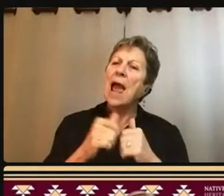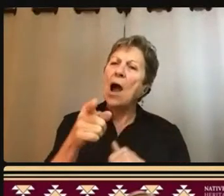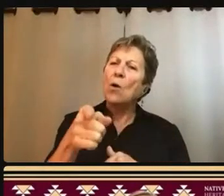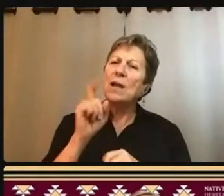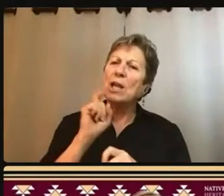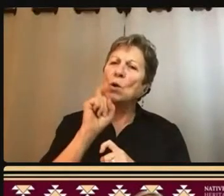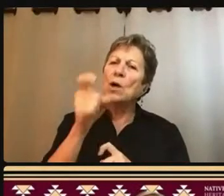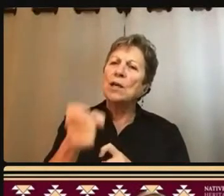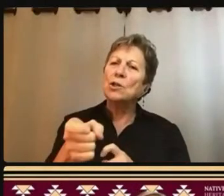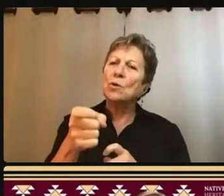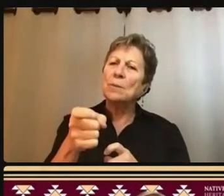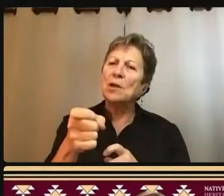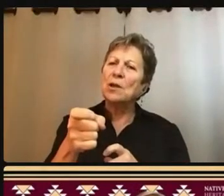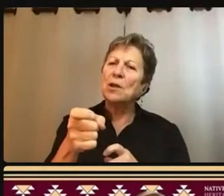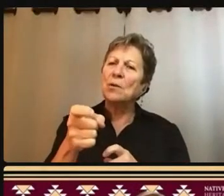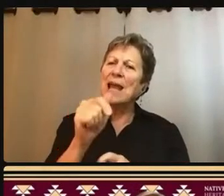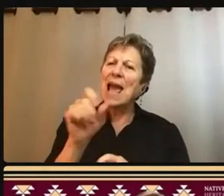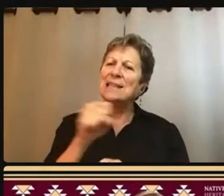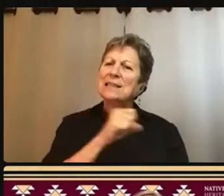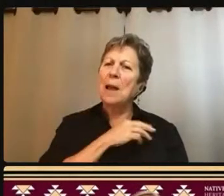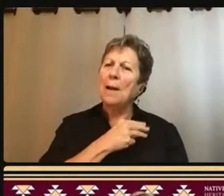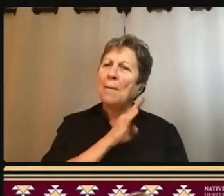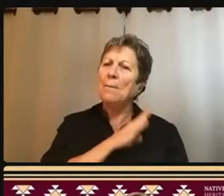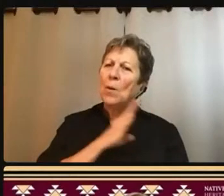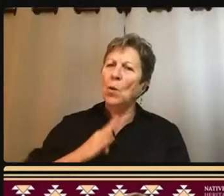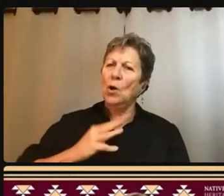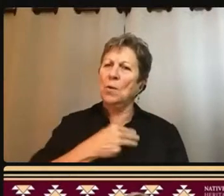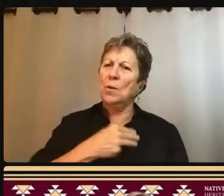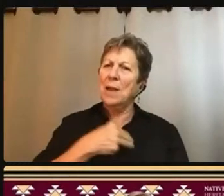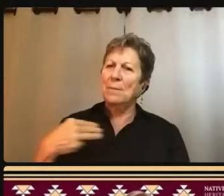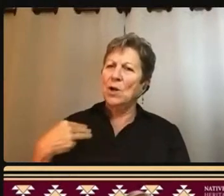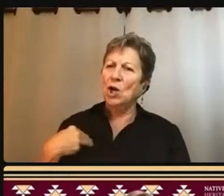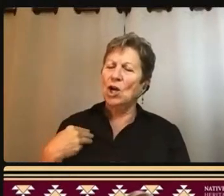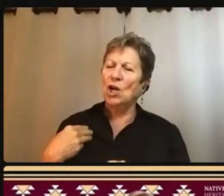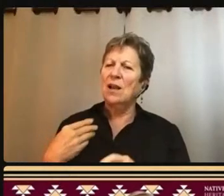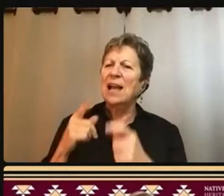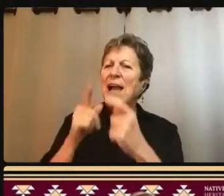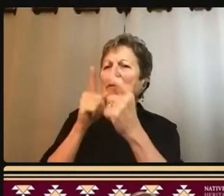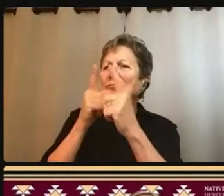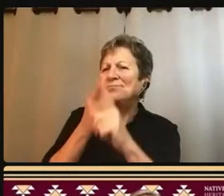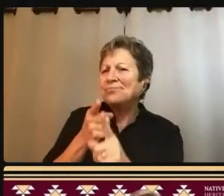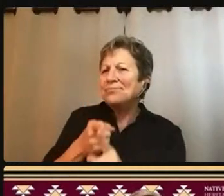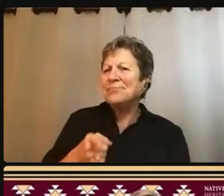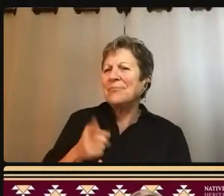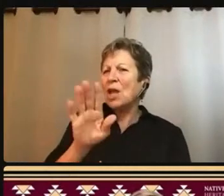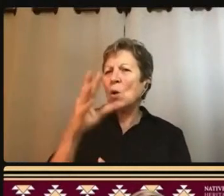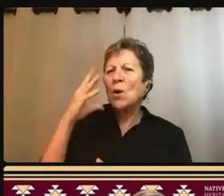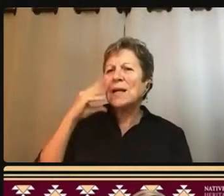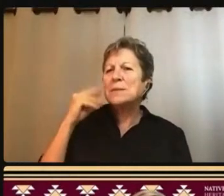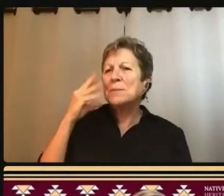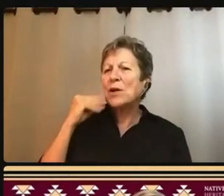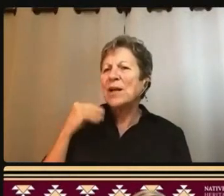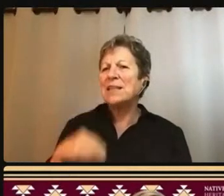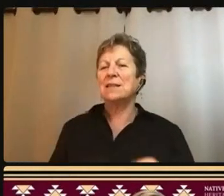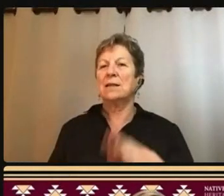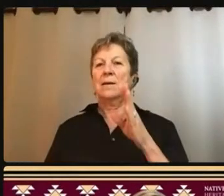NEXT QUESTION IS SHARE HOW YOU